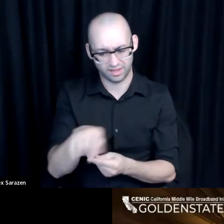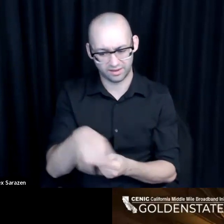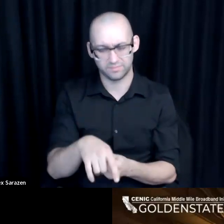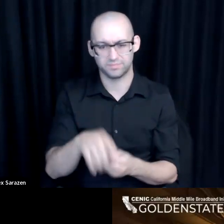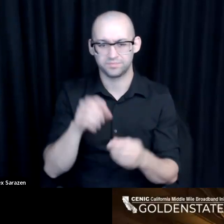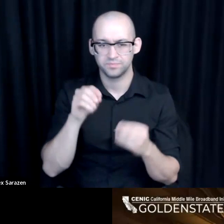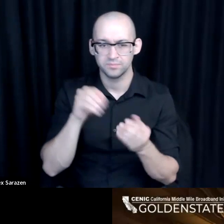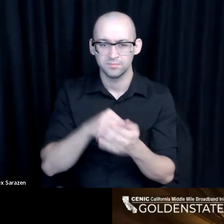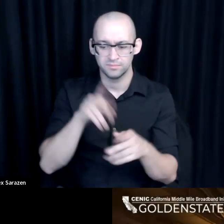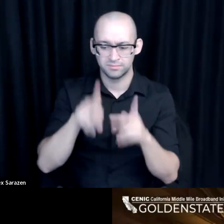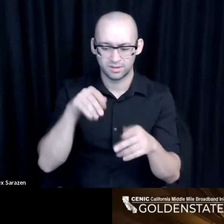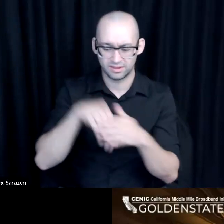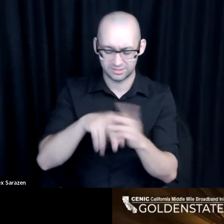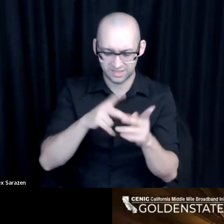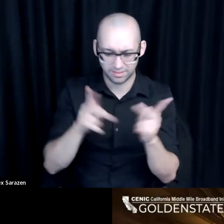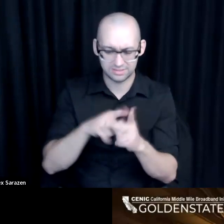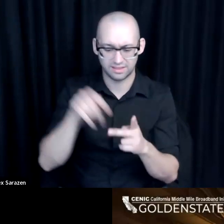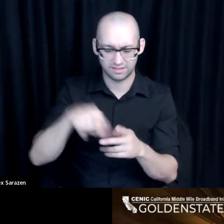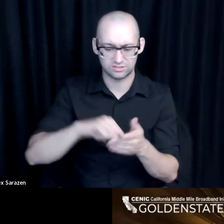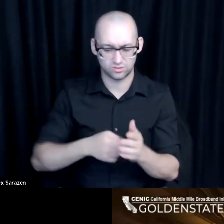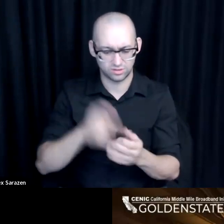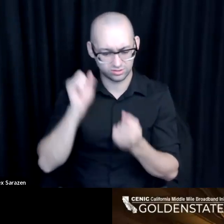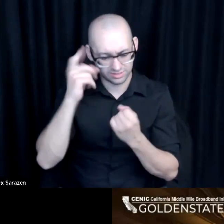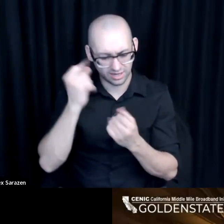they're dealing with, and then, you know, there's a bunch of different directions to go from there.